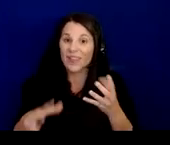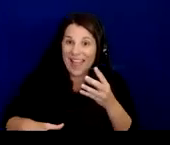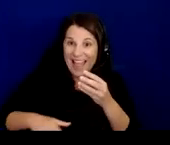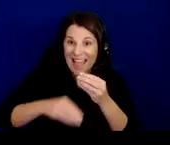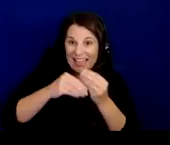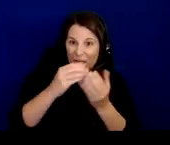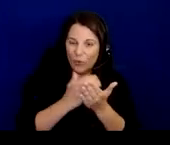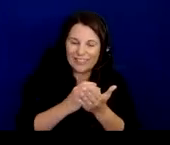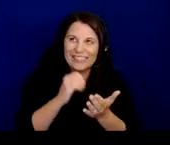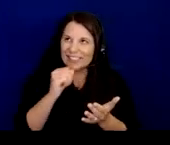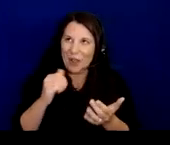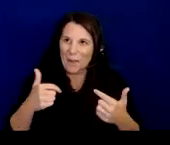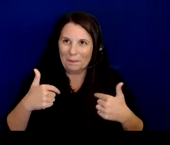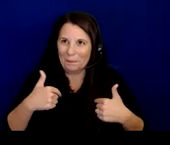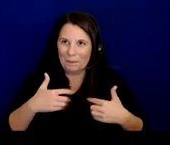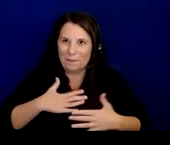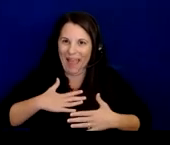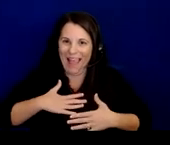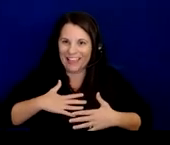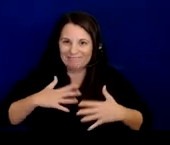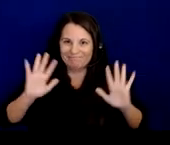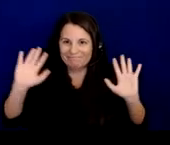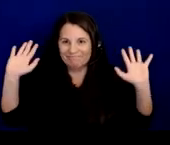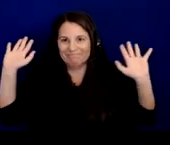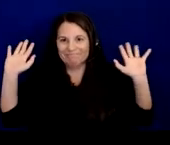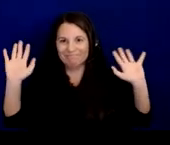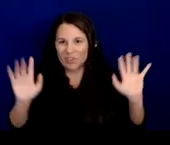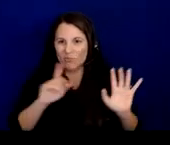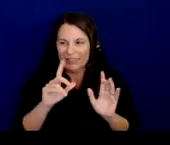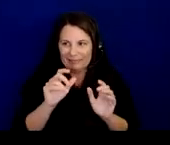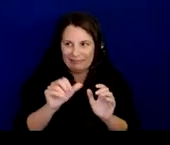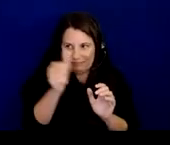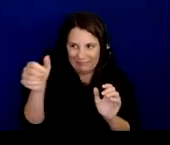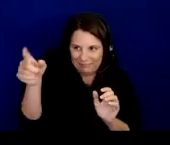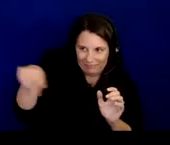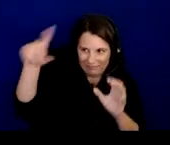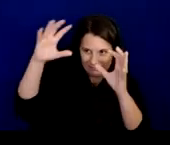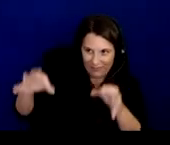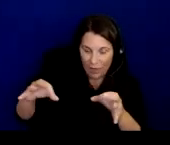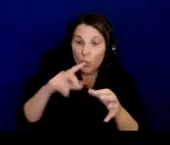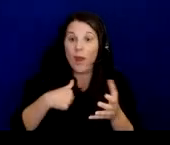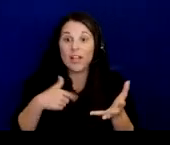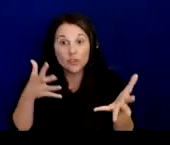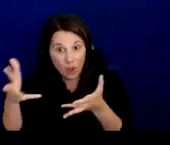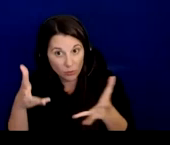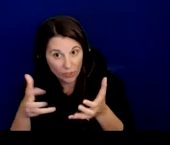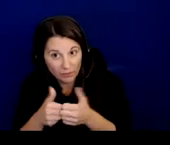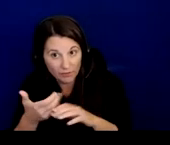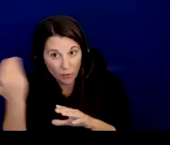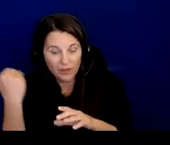it's above my pay grade, I think, but from folks that I've spoken to you about this is they've said, you know,